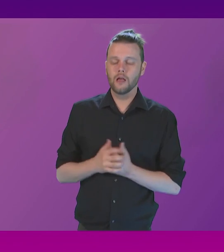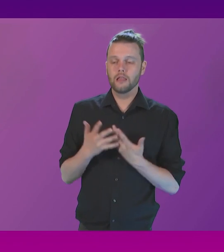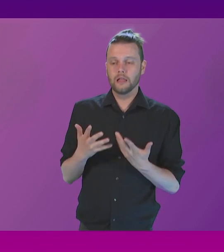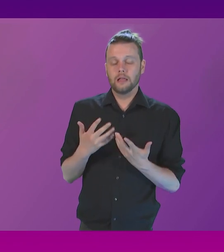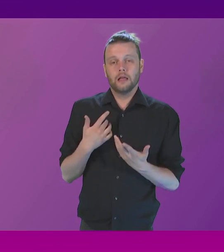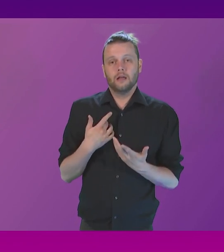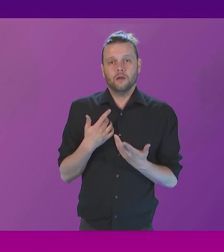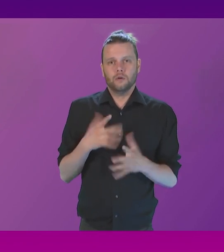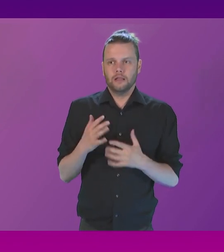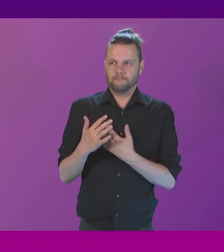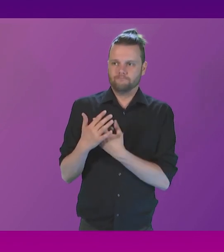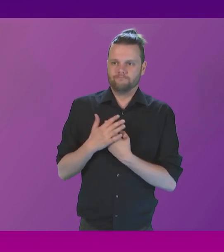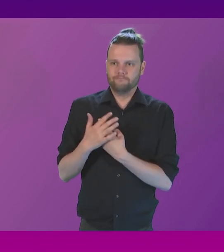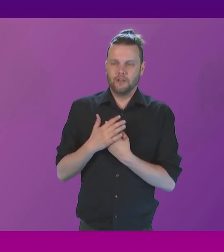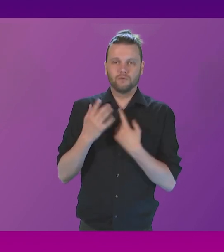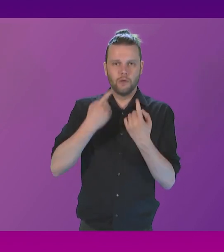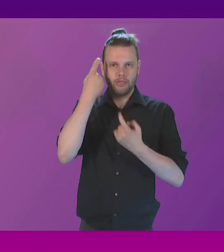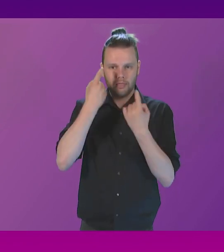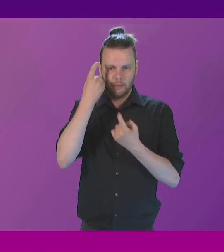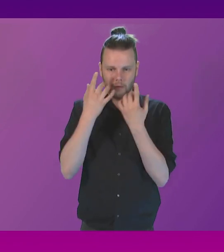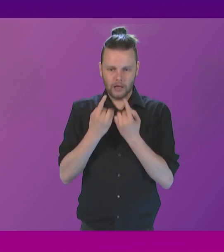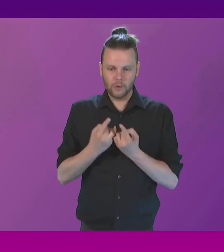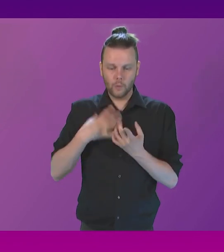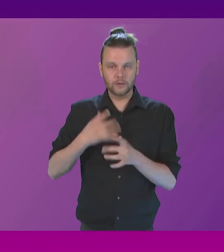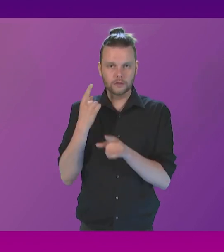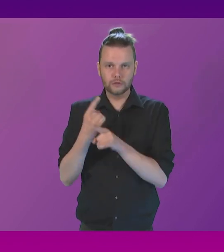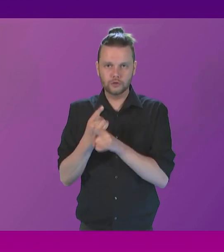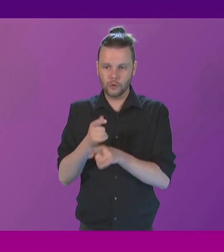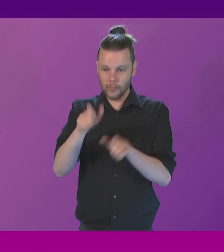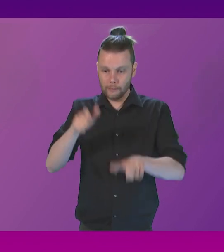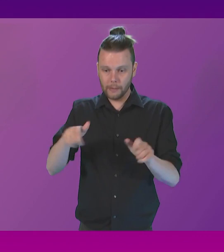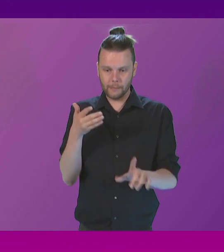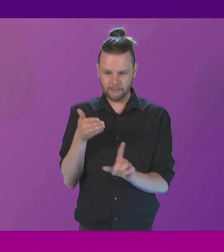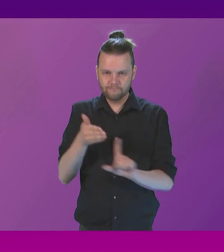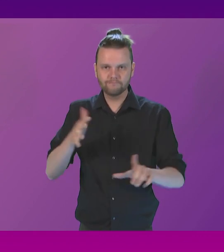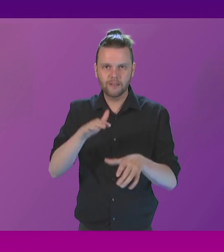as this, we are pressed to talk to the people who are the most directly affected and impacted